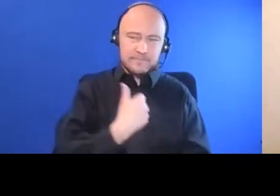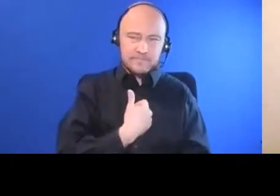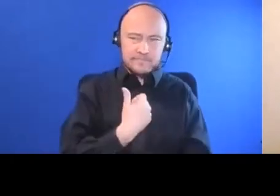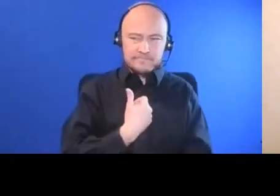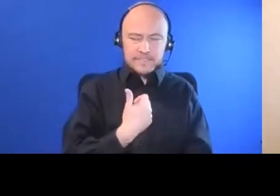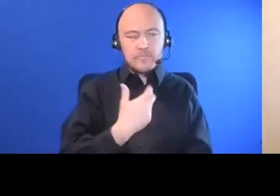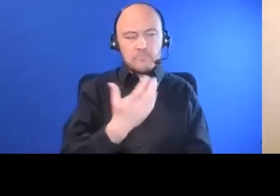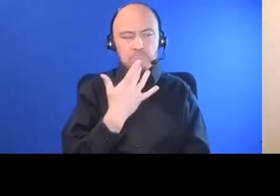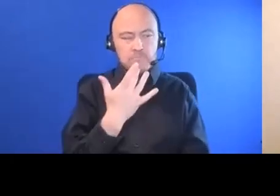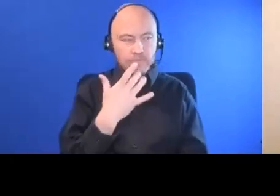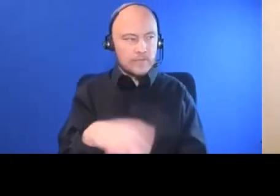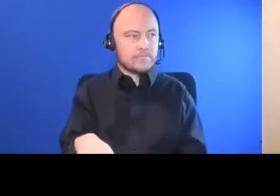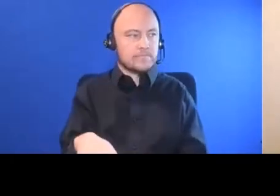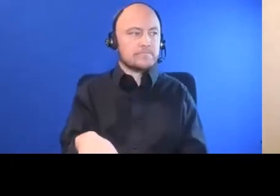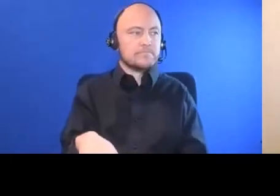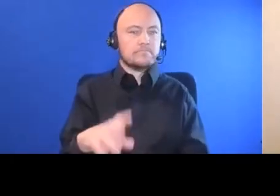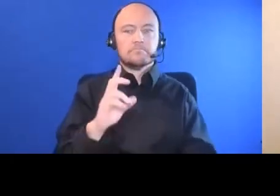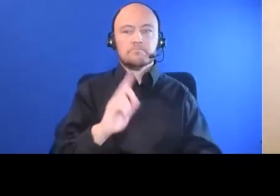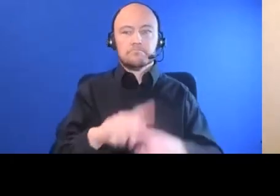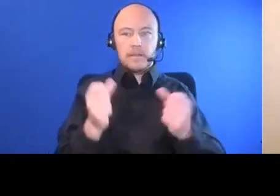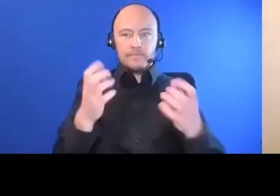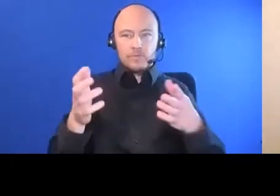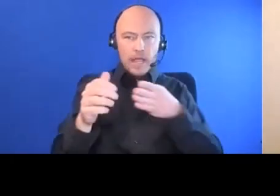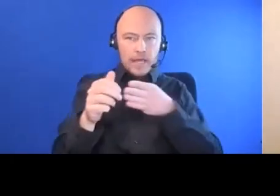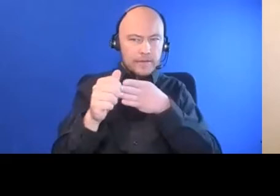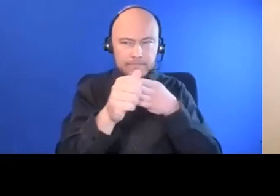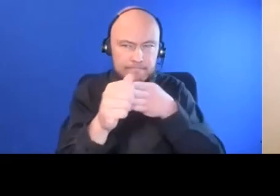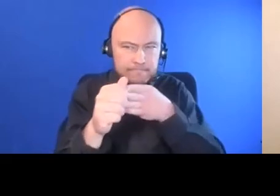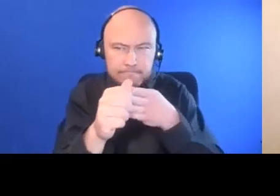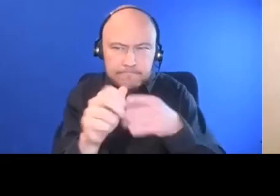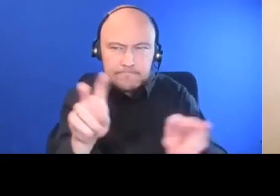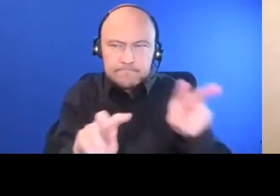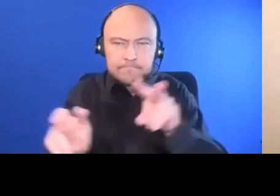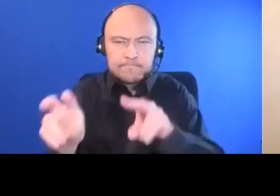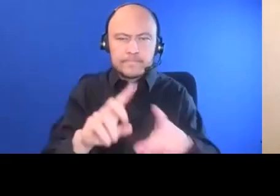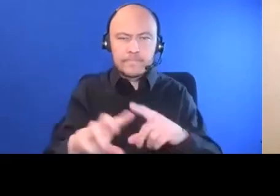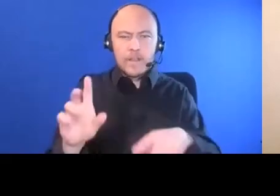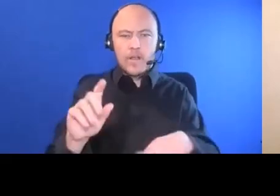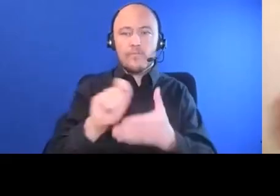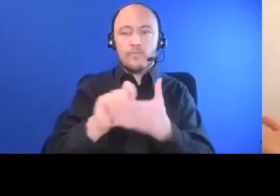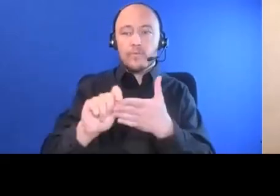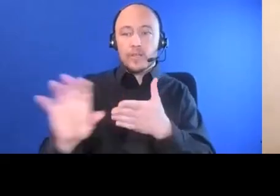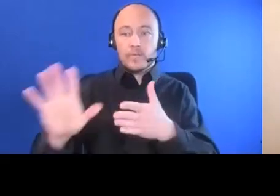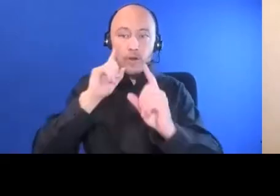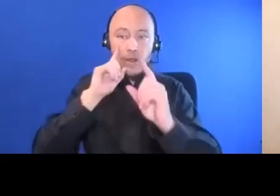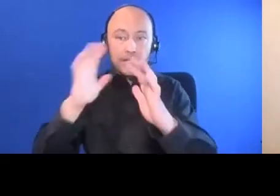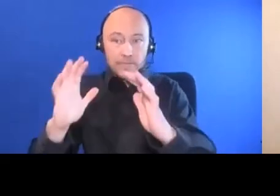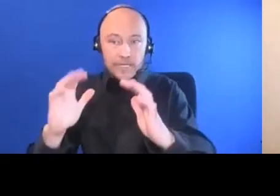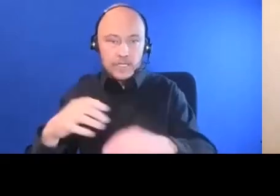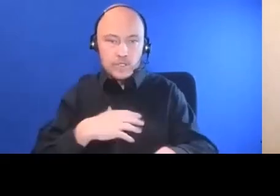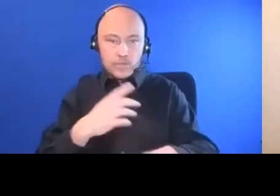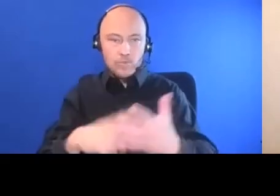But I have to do a lot of navigating of reader's expectations about what should and shouldn't happened.